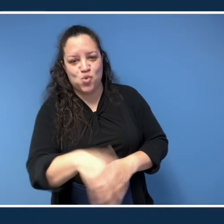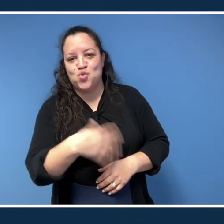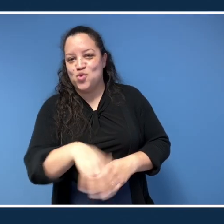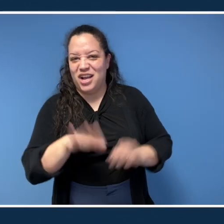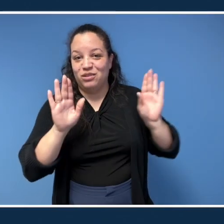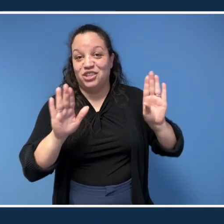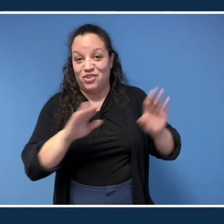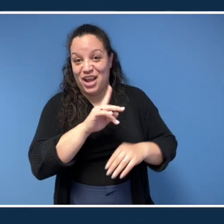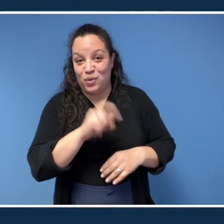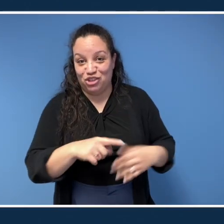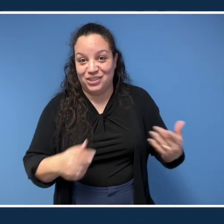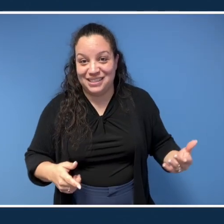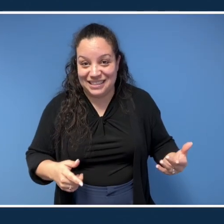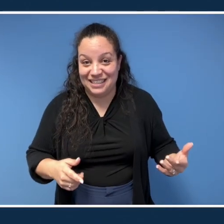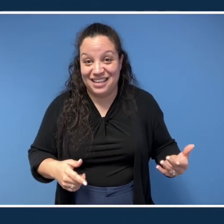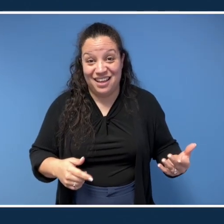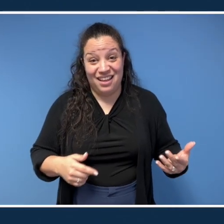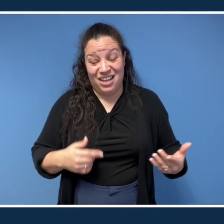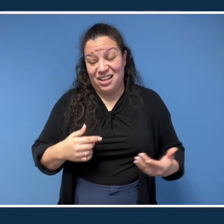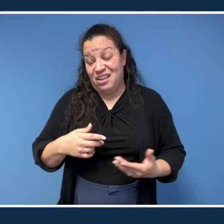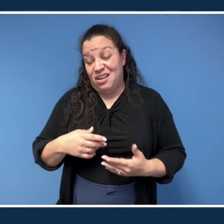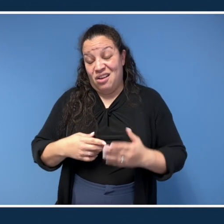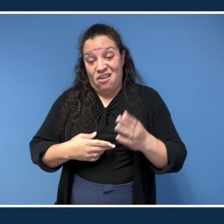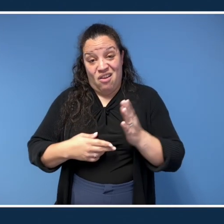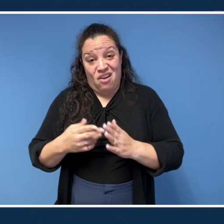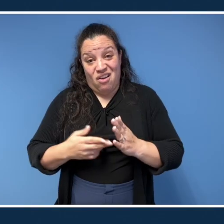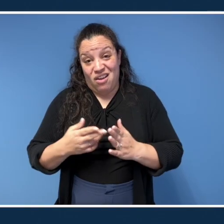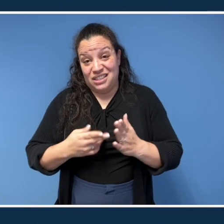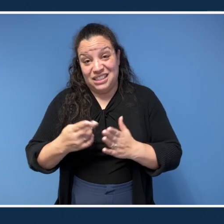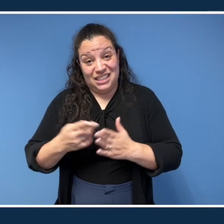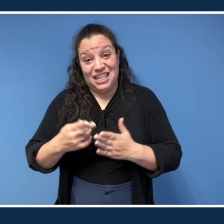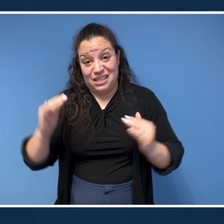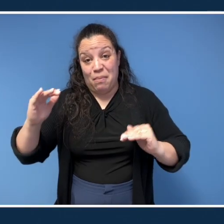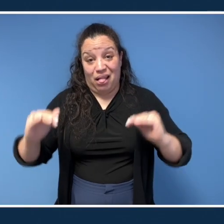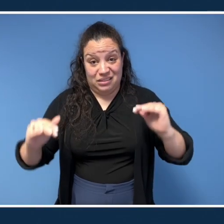I don't think I manage it well. I think it's a balance. And if I could be completely vulnerable about that, it's, you know,